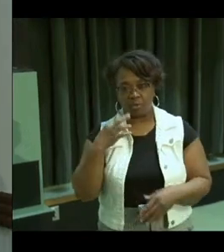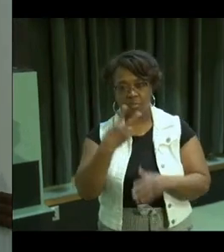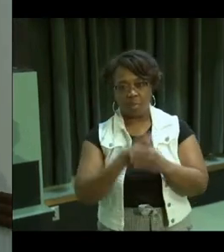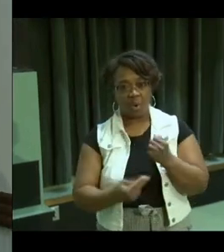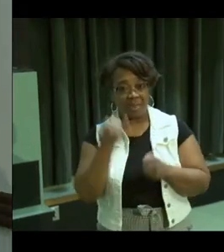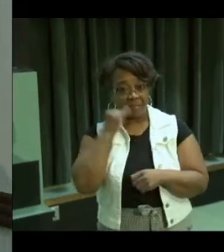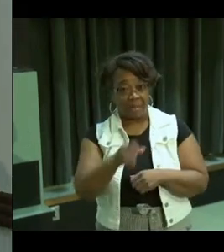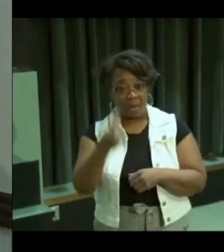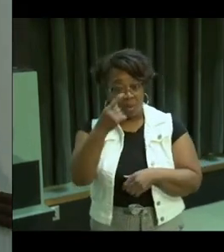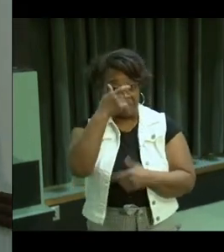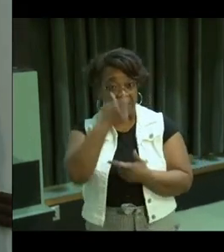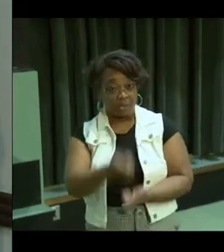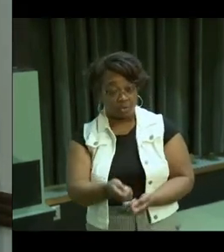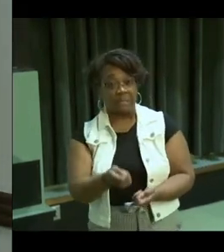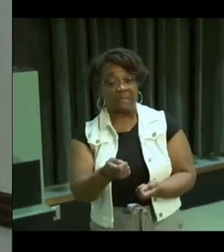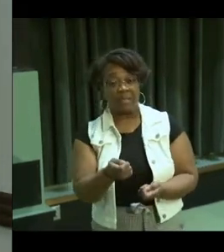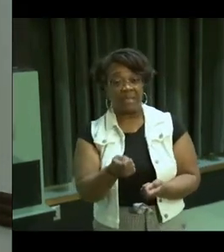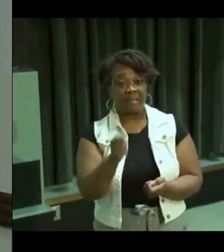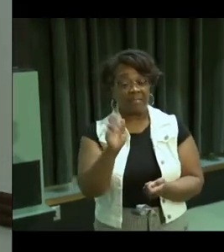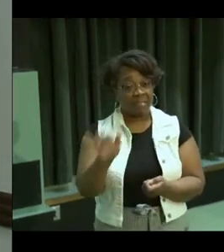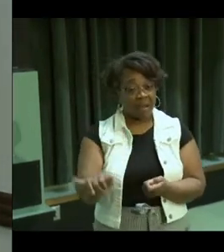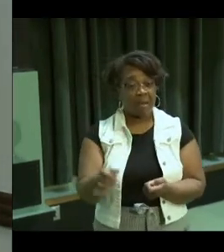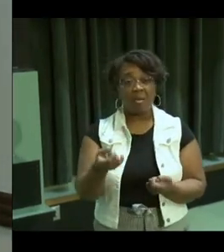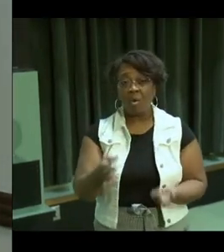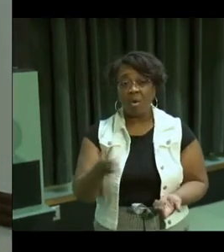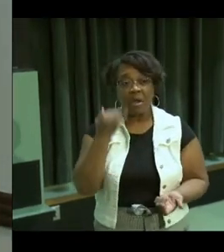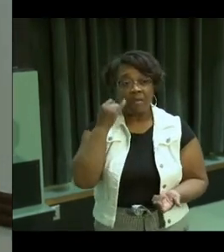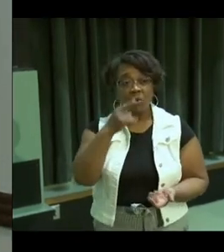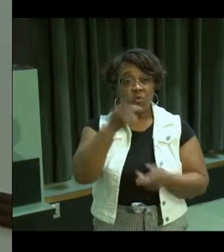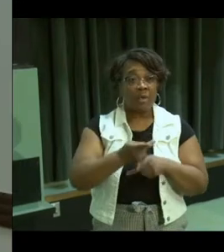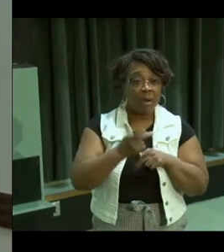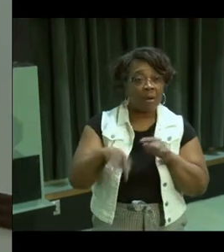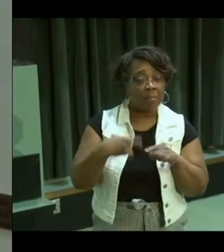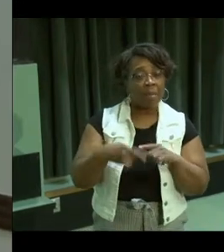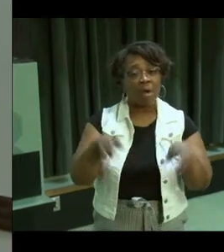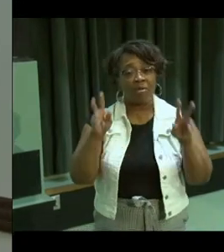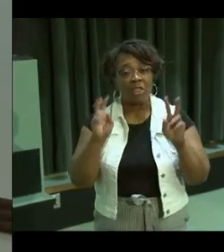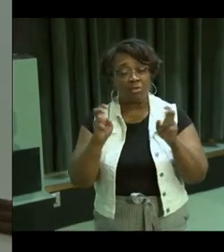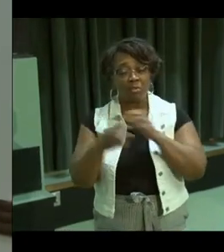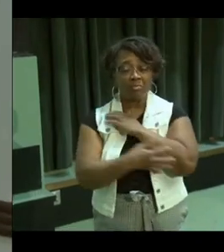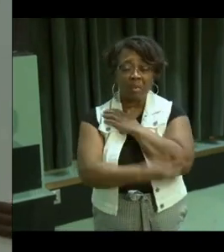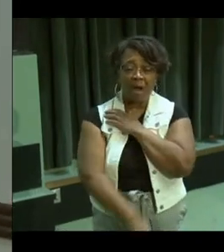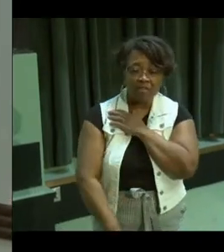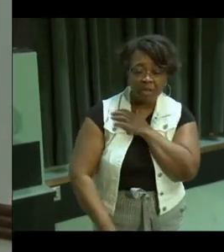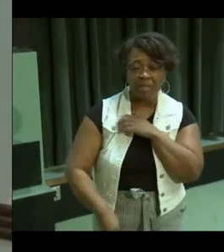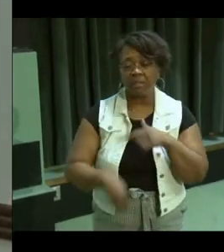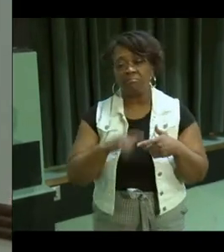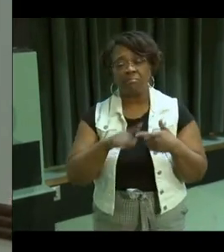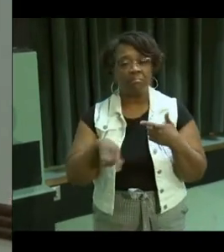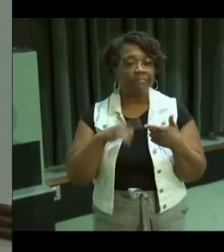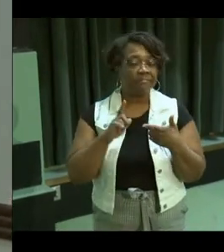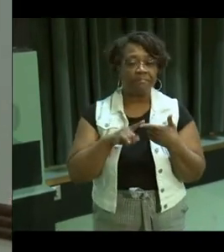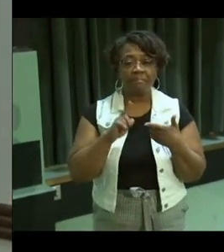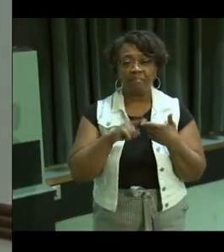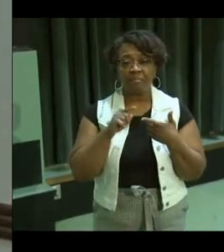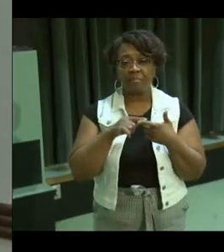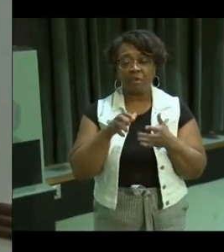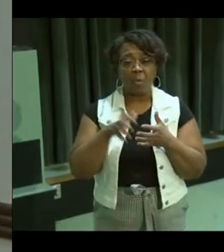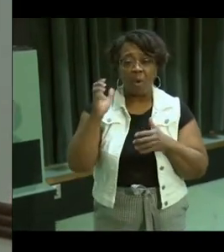interested in something like that, or if you care about